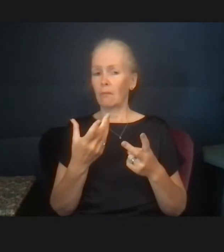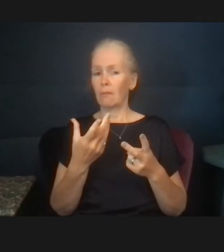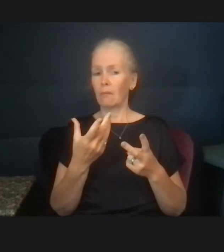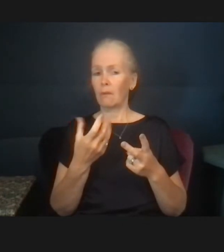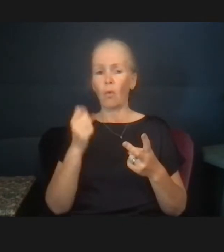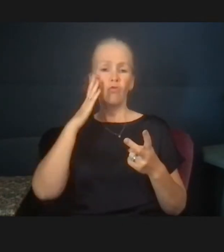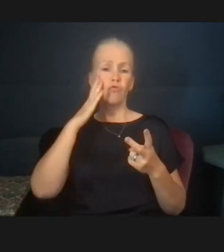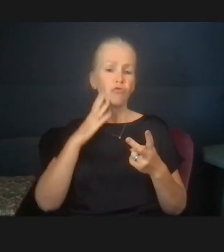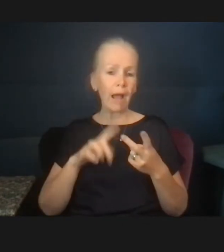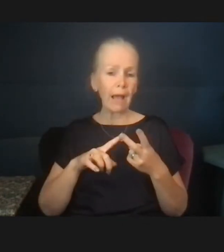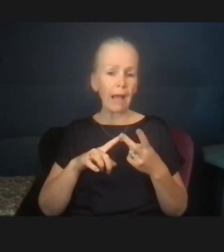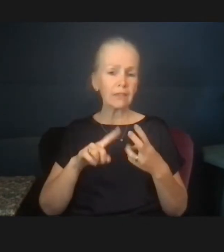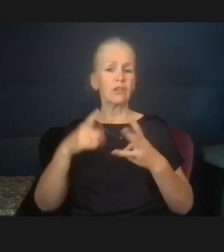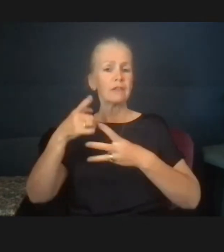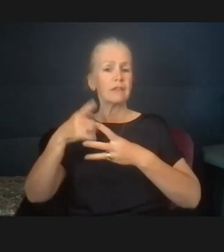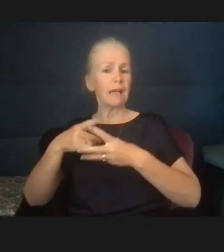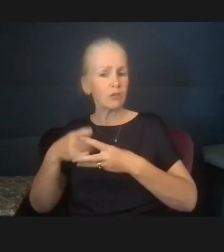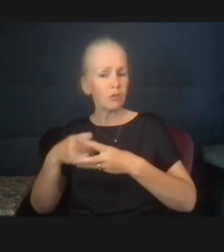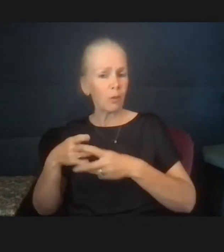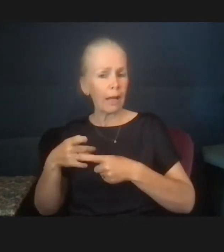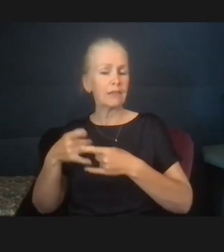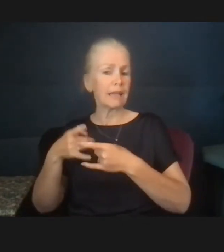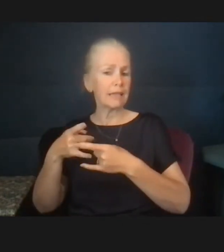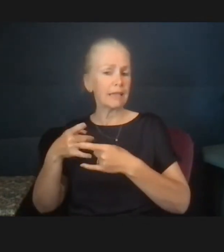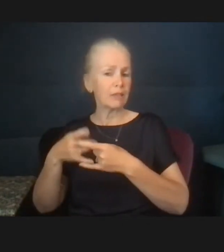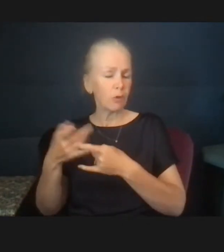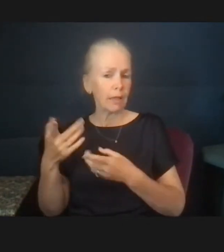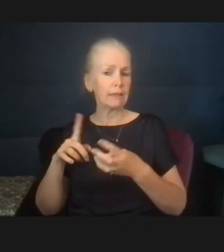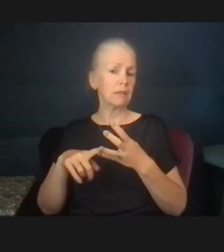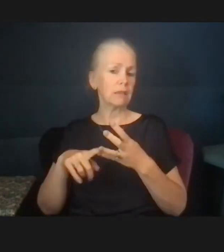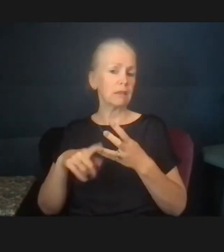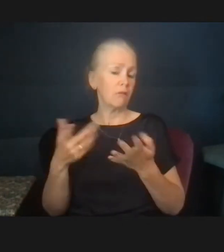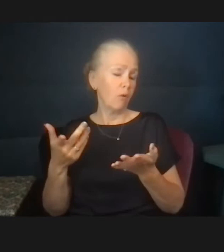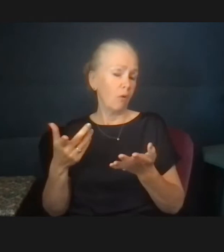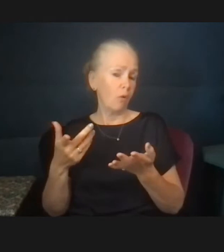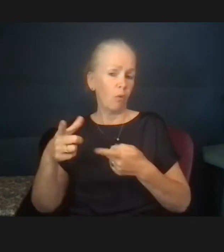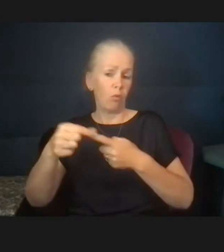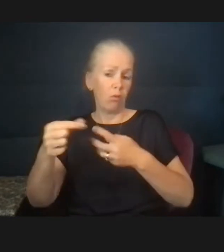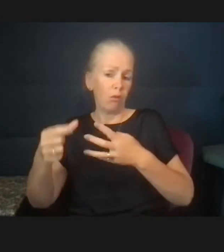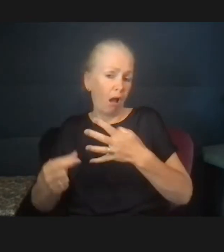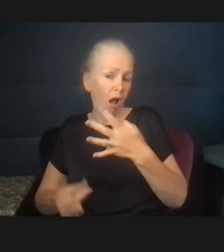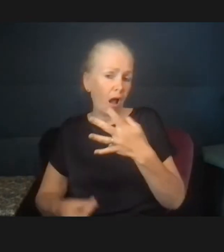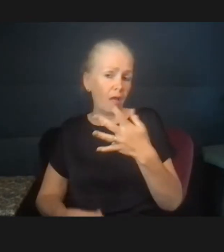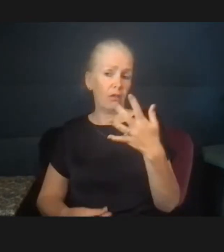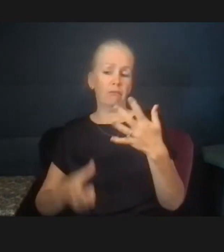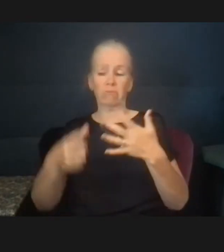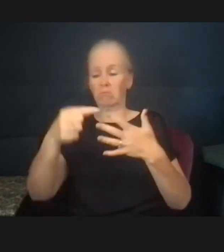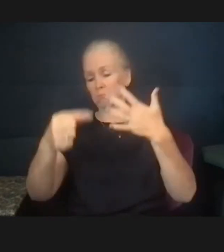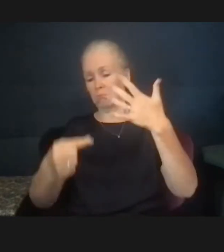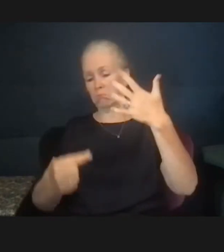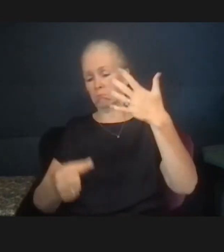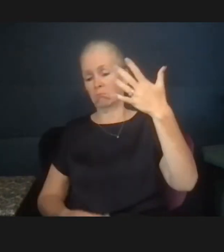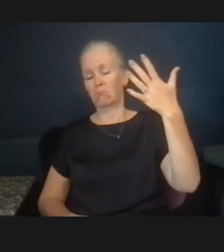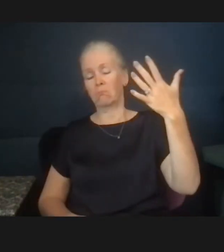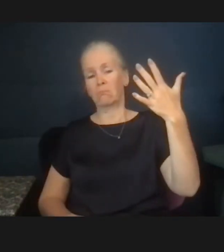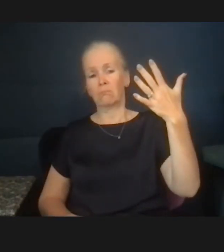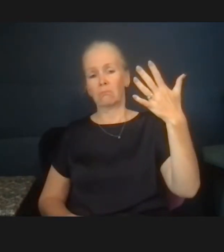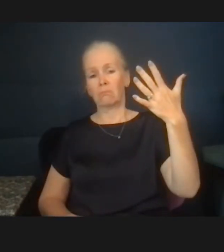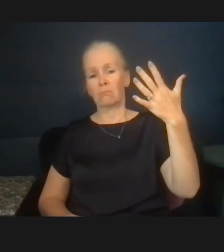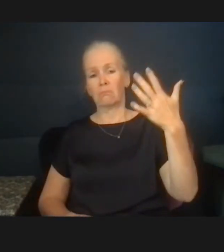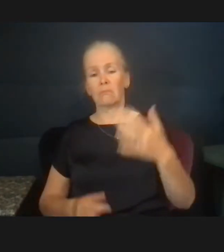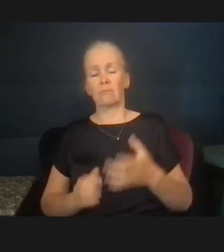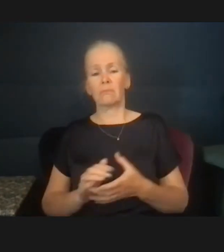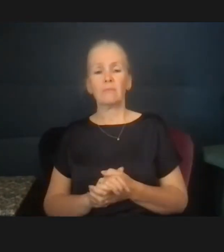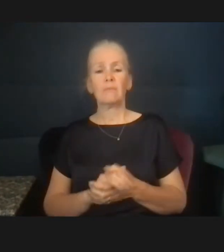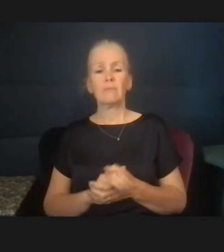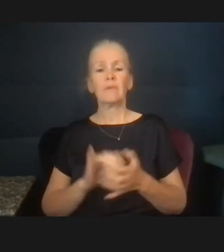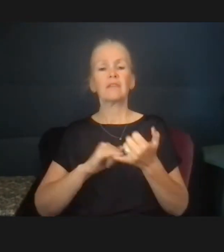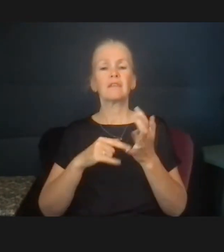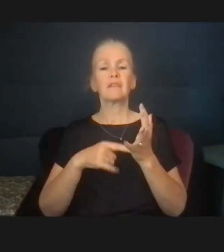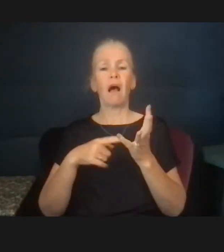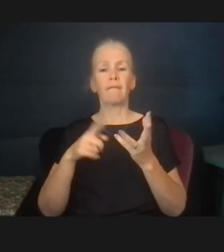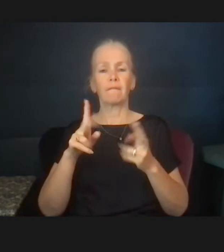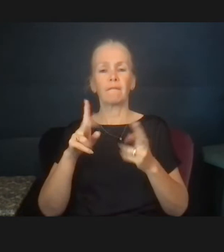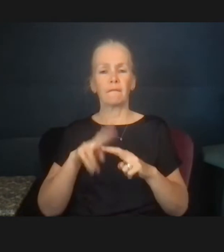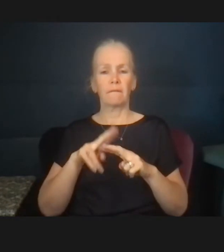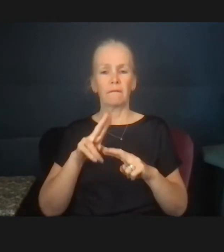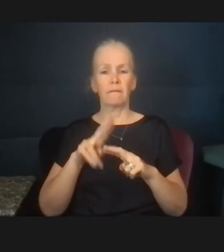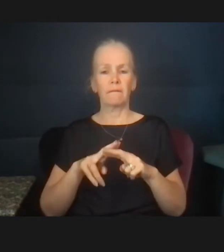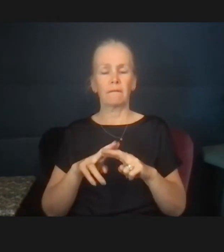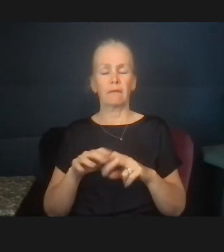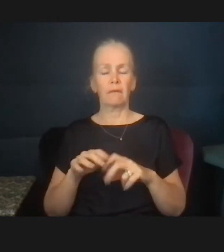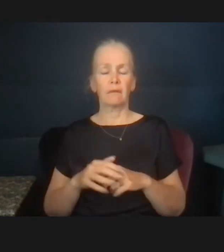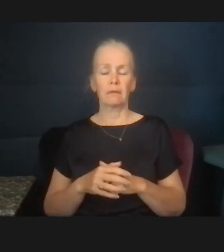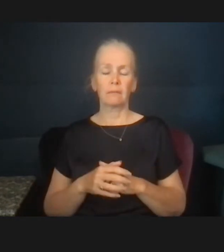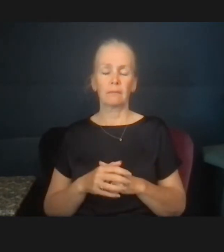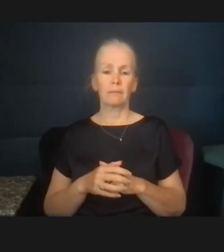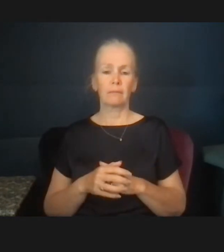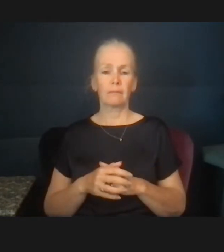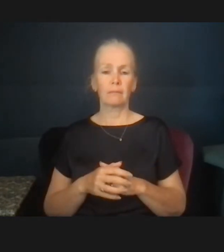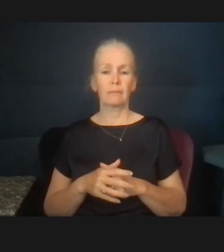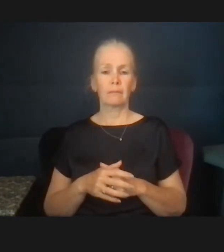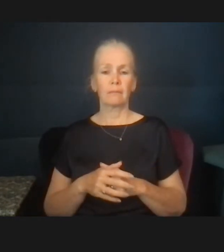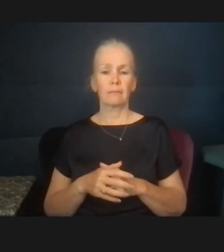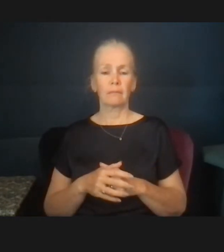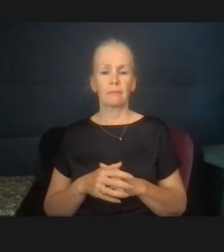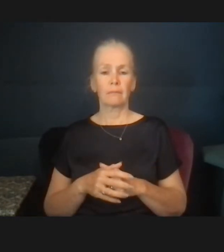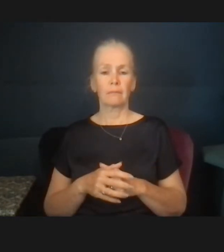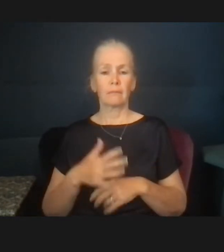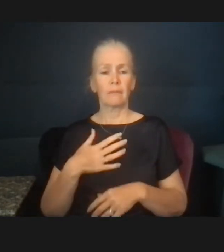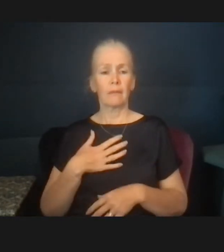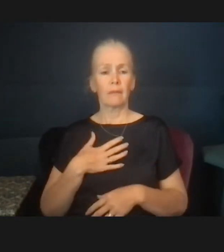your sexuality, or any of that, that stuff. I also think it's massively important that